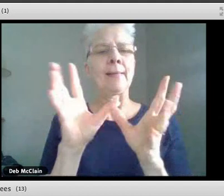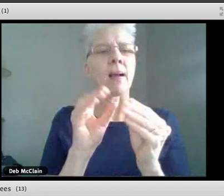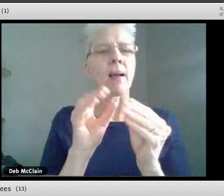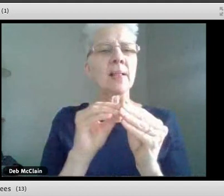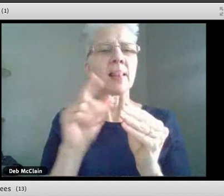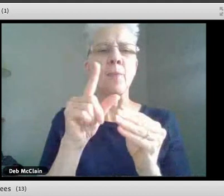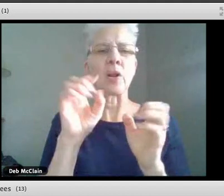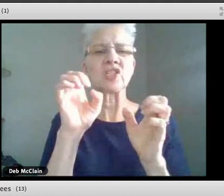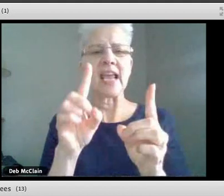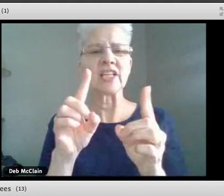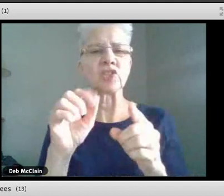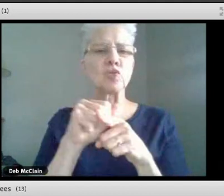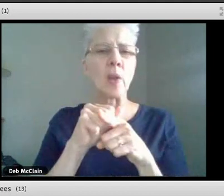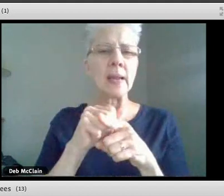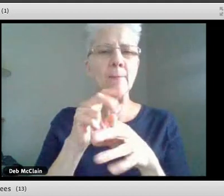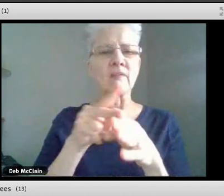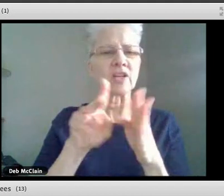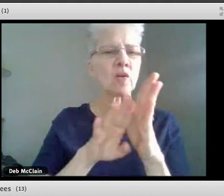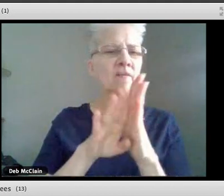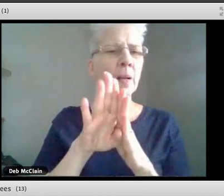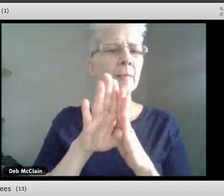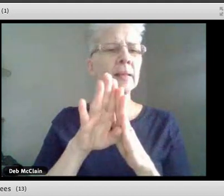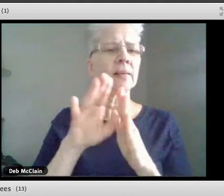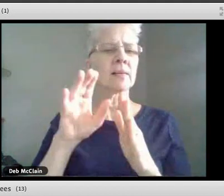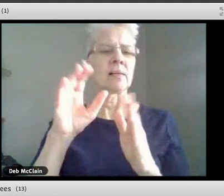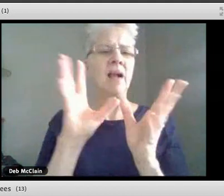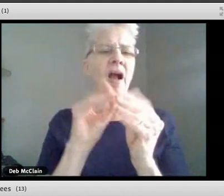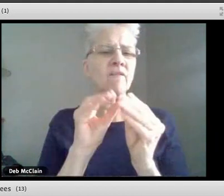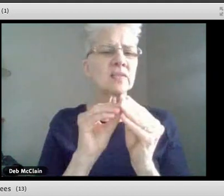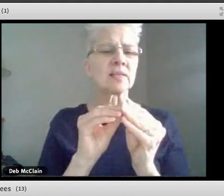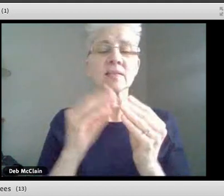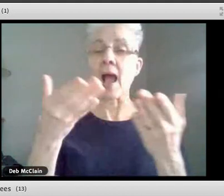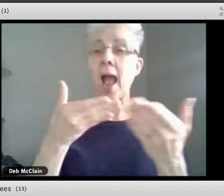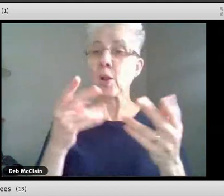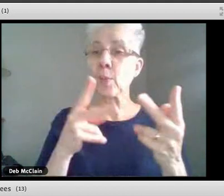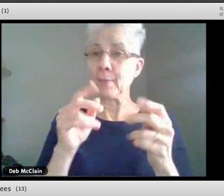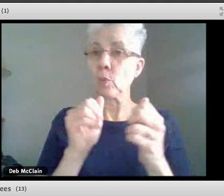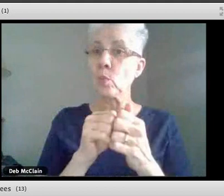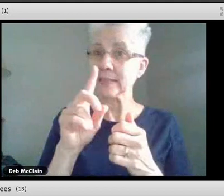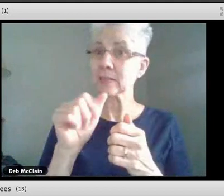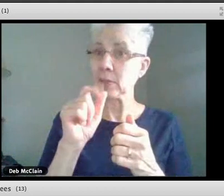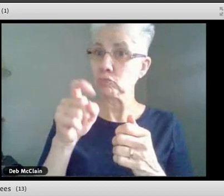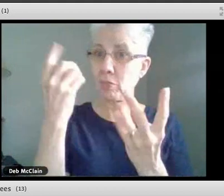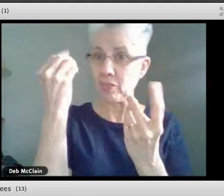those should all think about hiring people with disabilities. In, you know, master's programs,